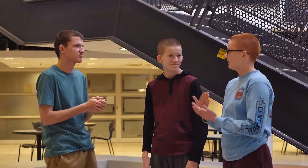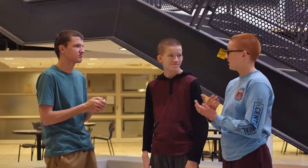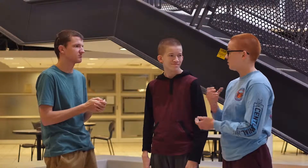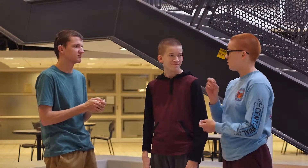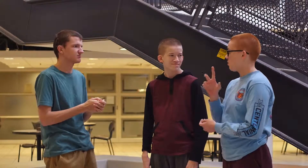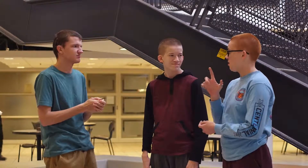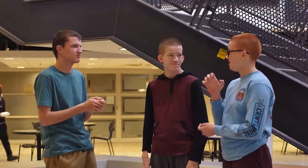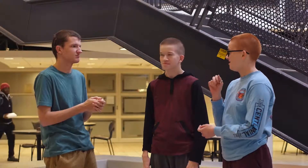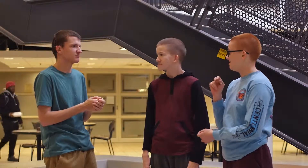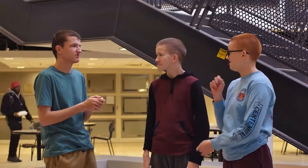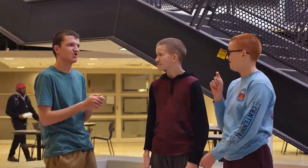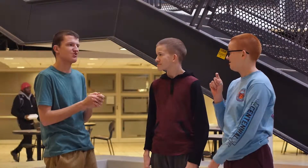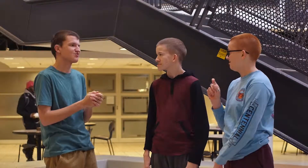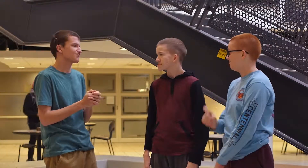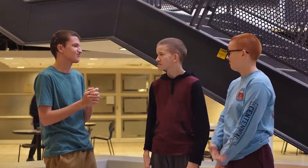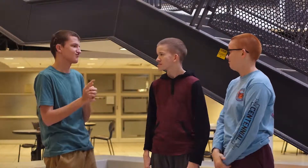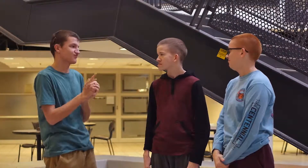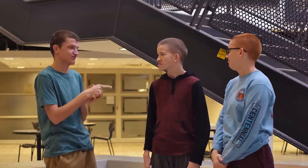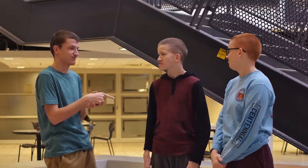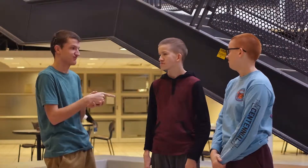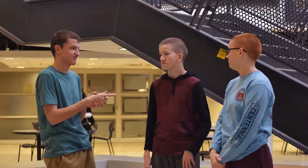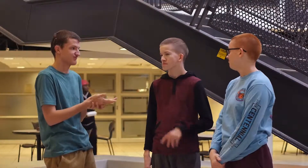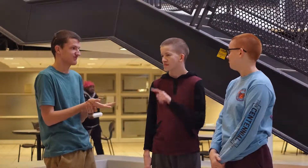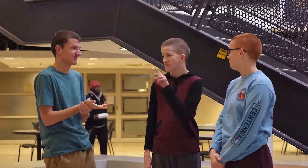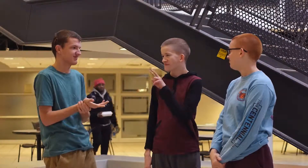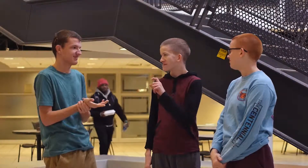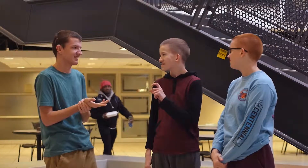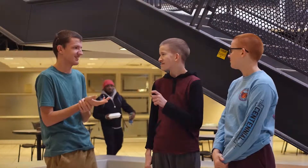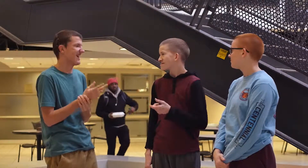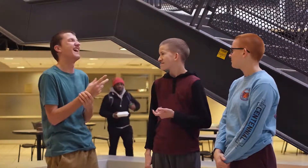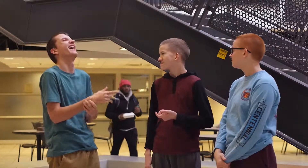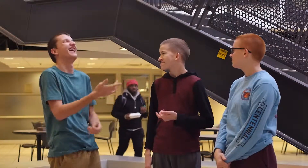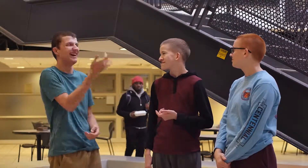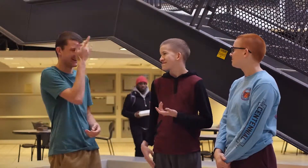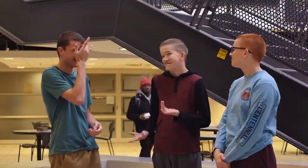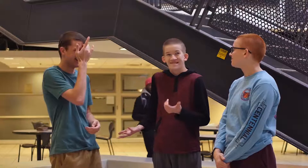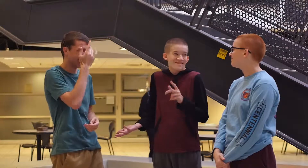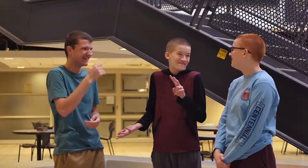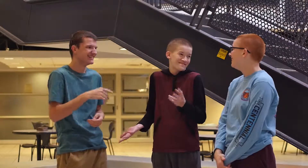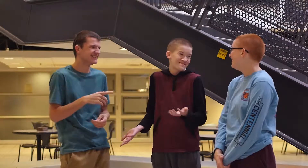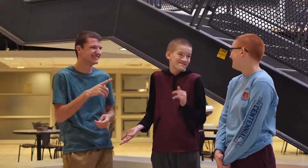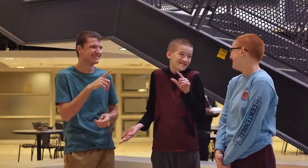New Orleans? No, you? Las Vegas? Hey, it's Las Vegas!